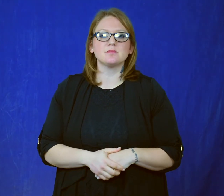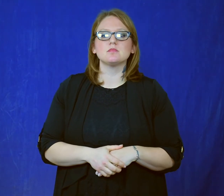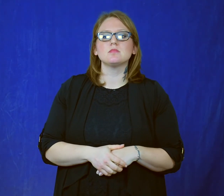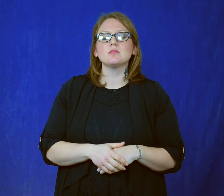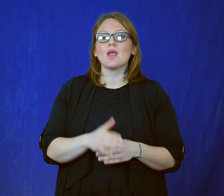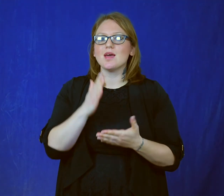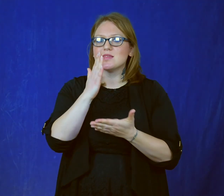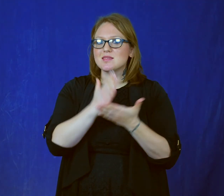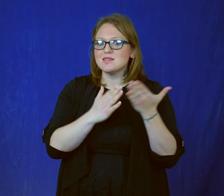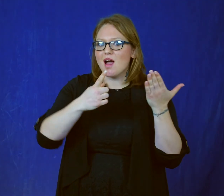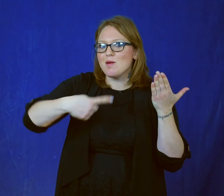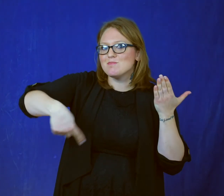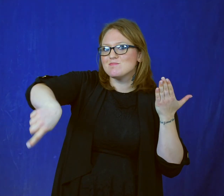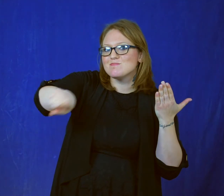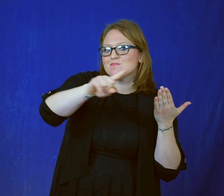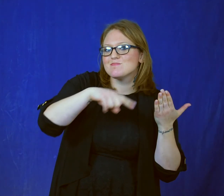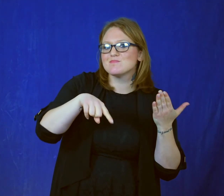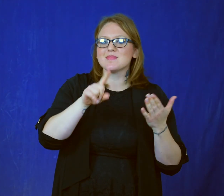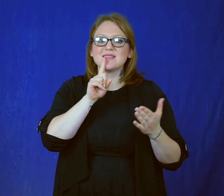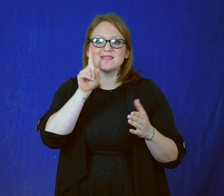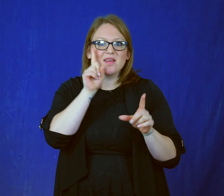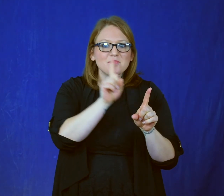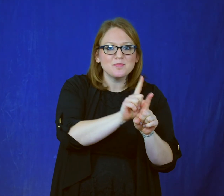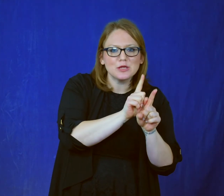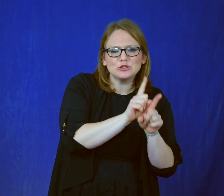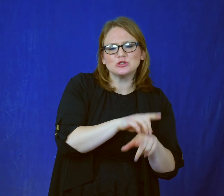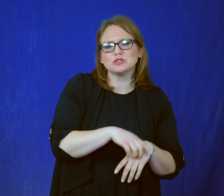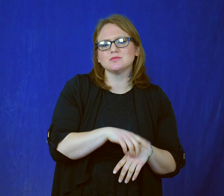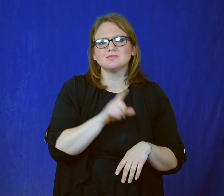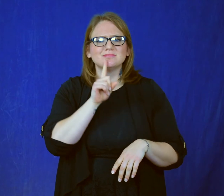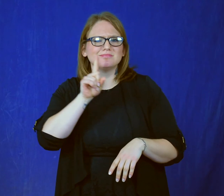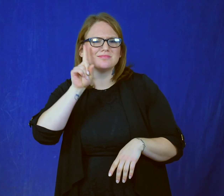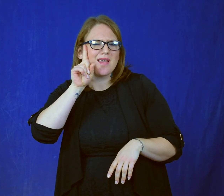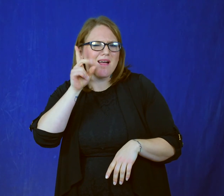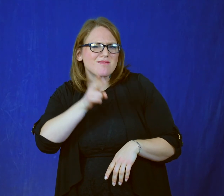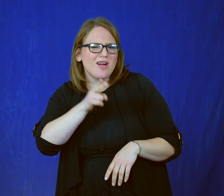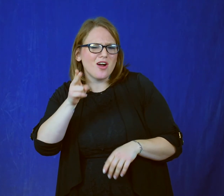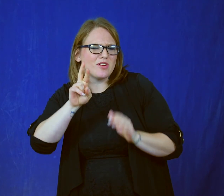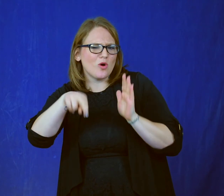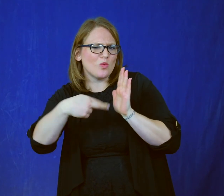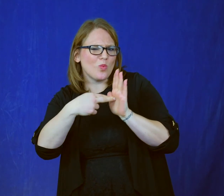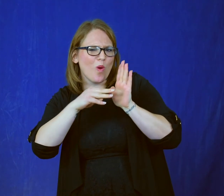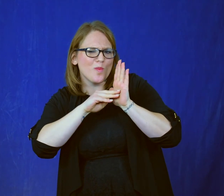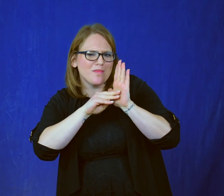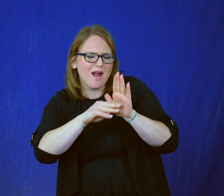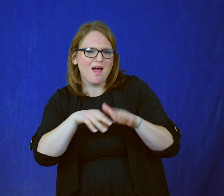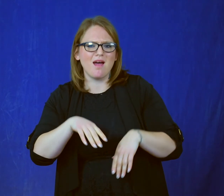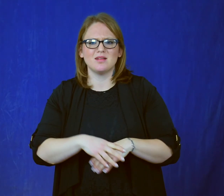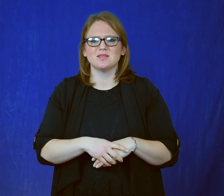They are Deaf Mentors, Deaf and Hard of Hearing Role Models, and Parent Guides. They are teachers, paraprofessionals, counselors,